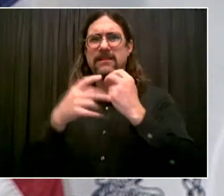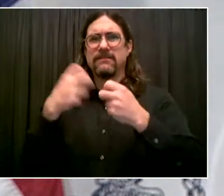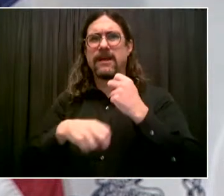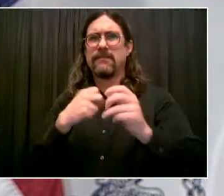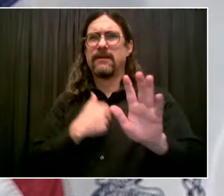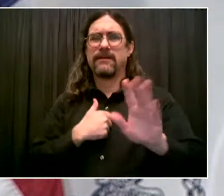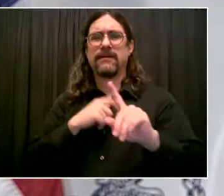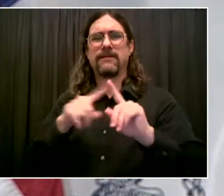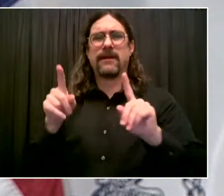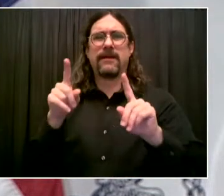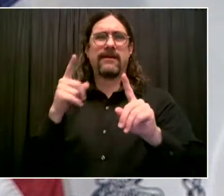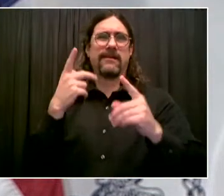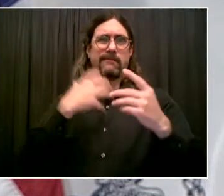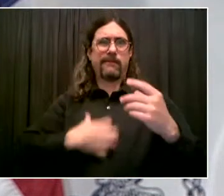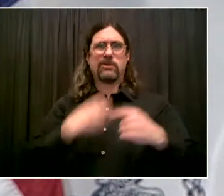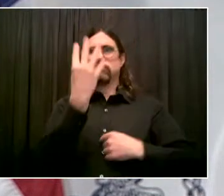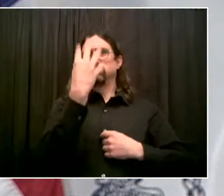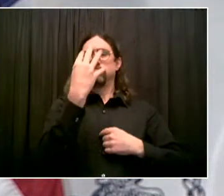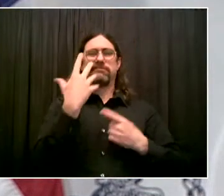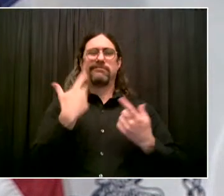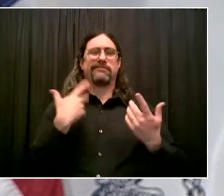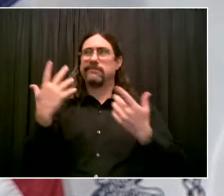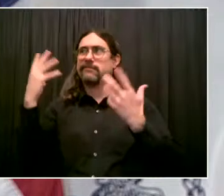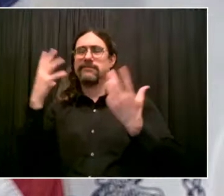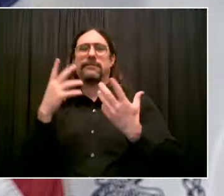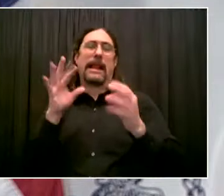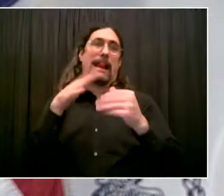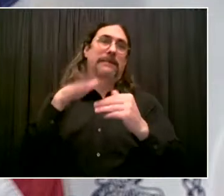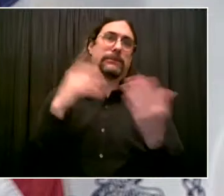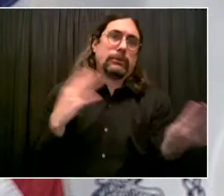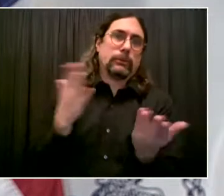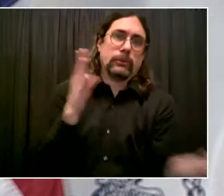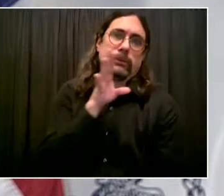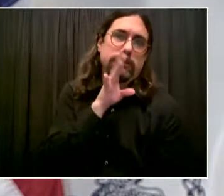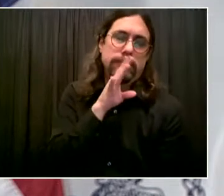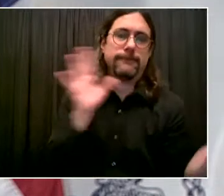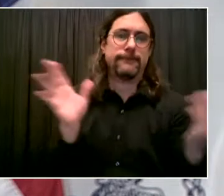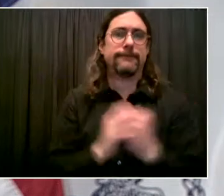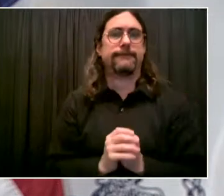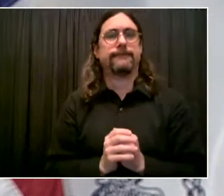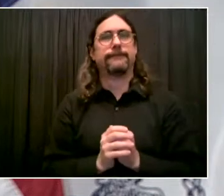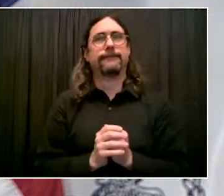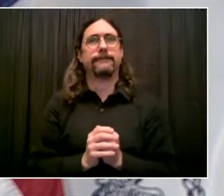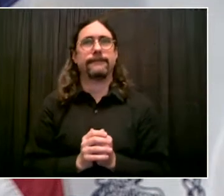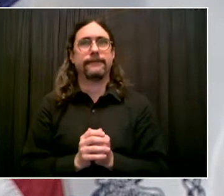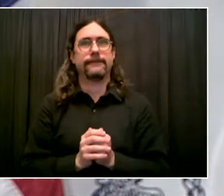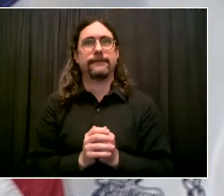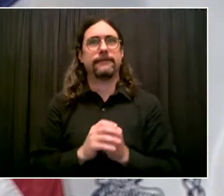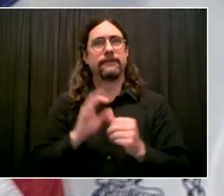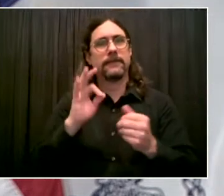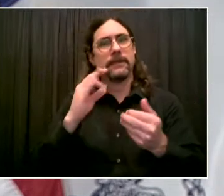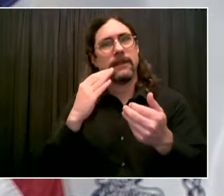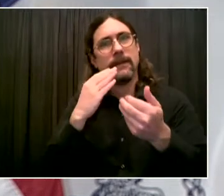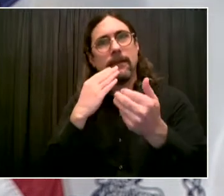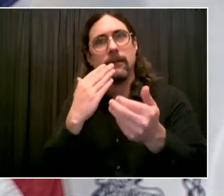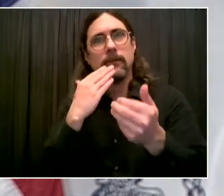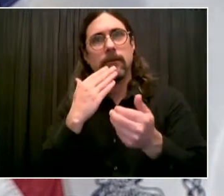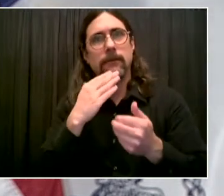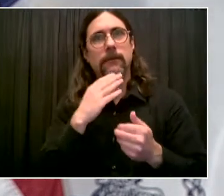THANK YOU DR.